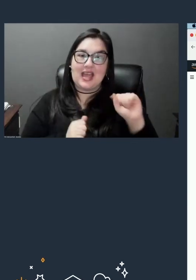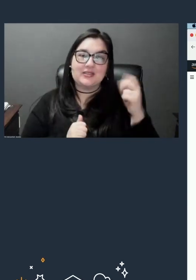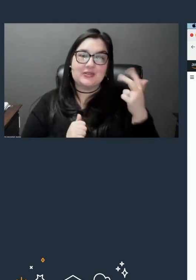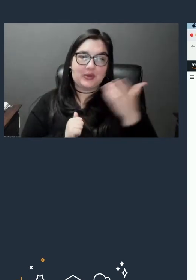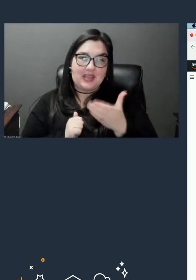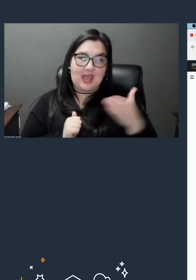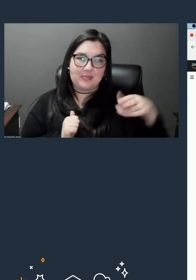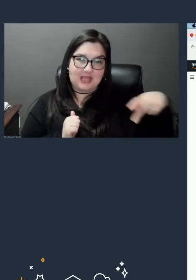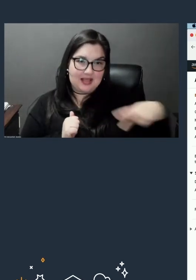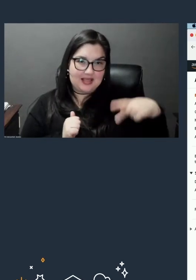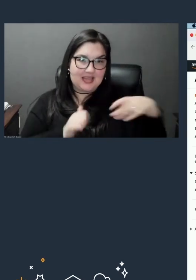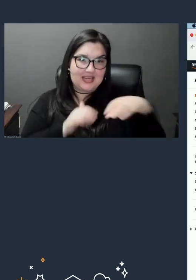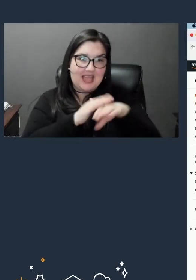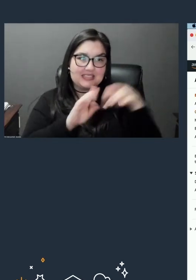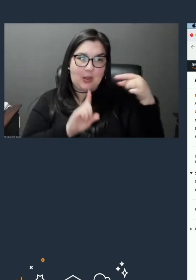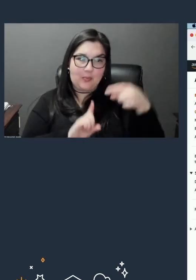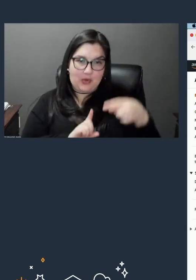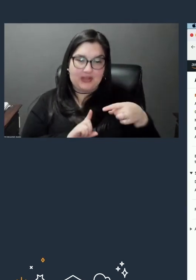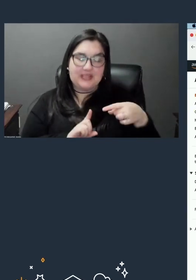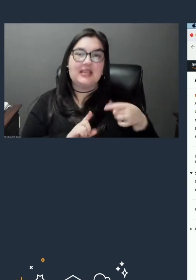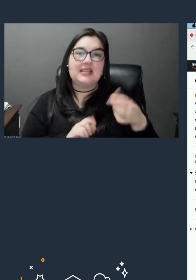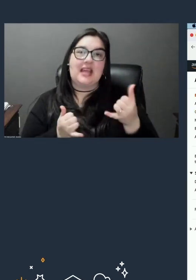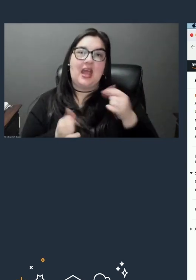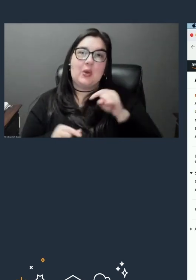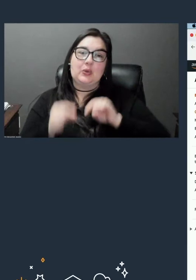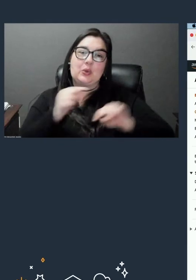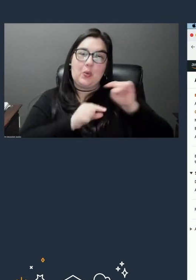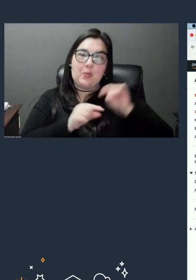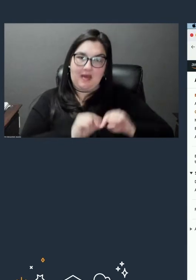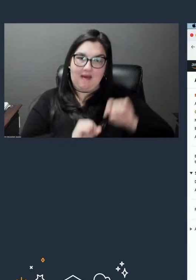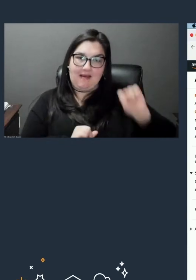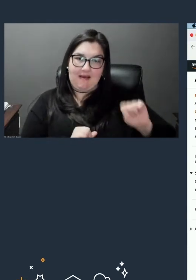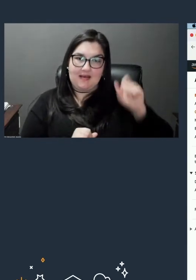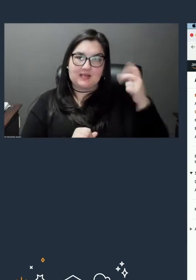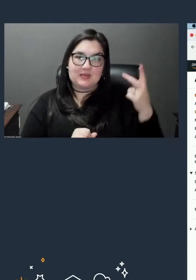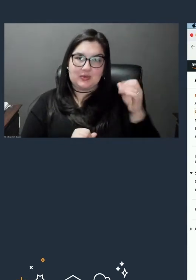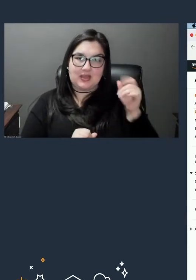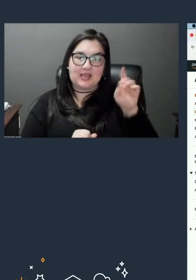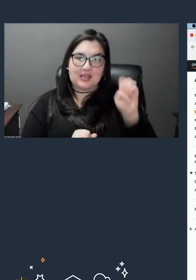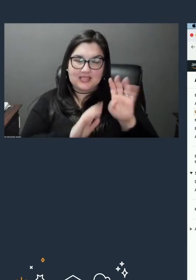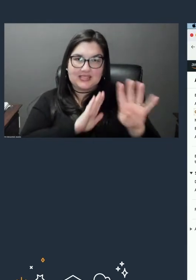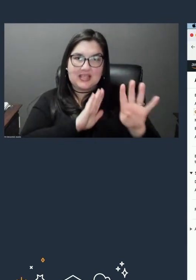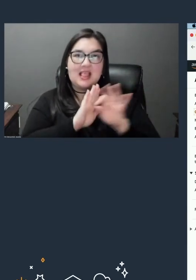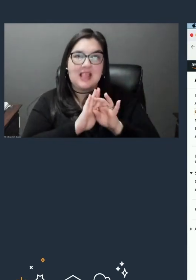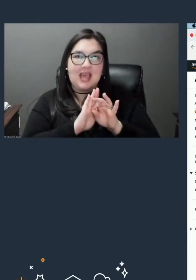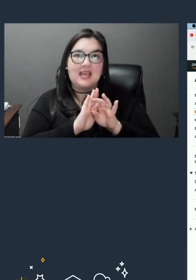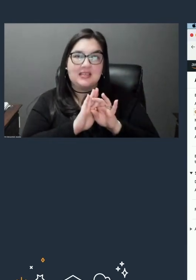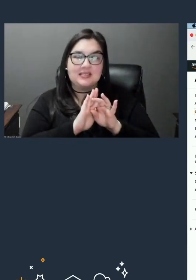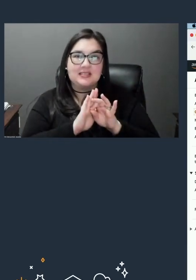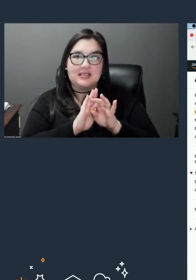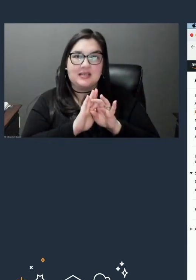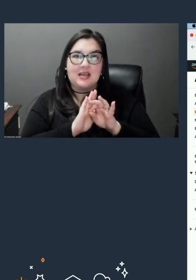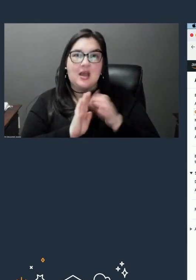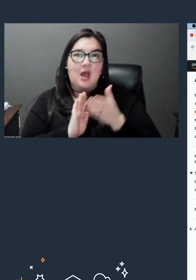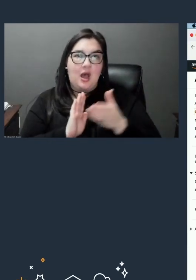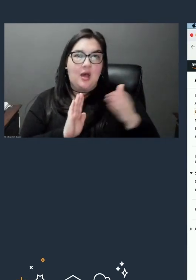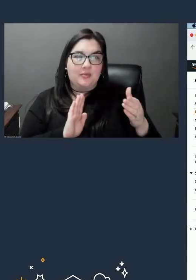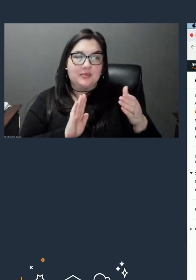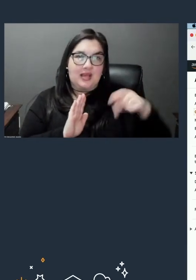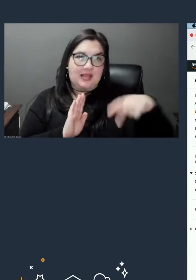So for that, I'm going to go back into the S3 console and select Object Lambda access point. Here, create Object Lambda access point.